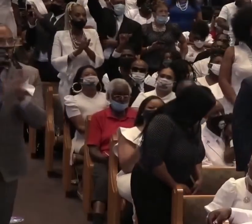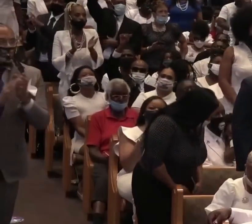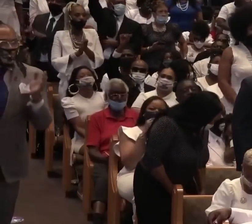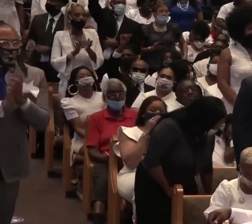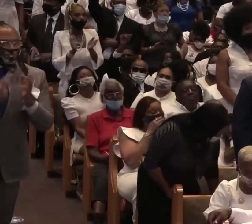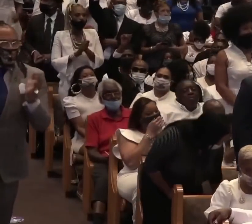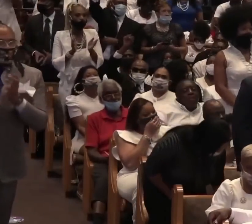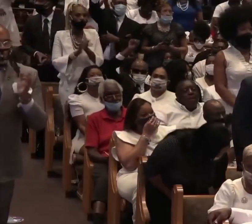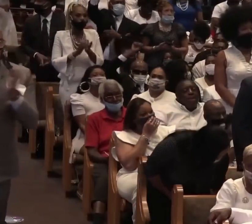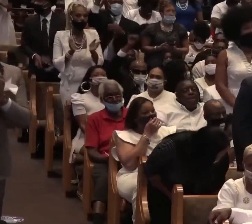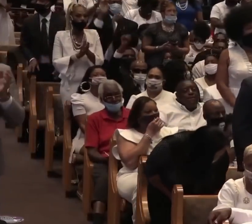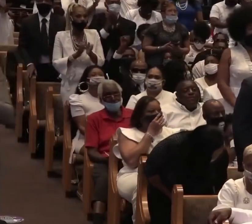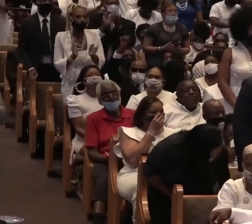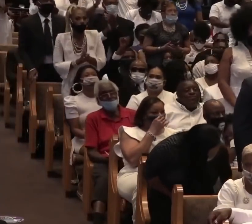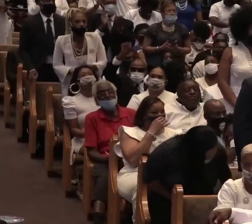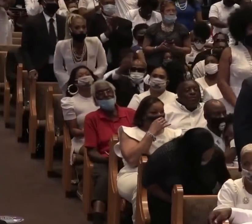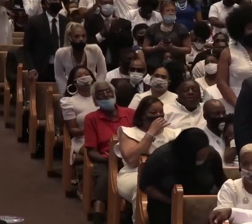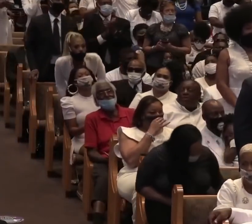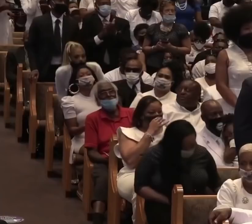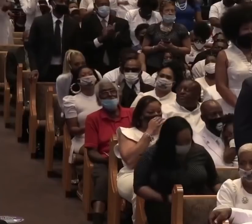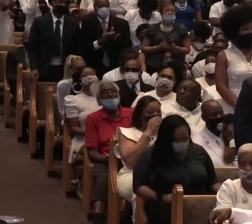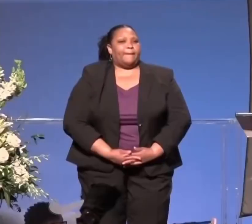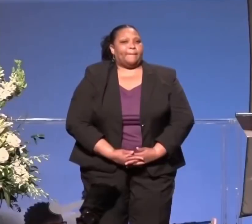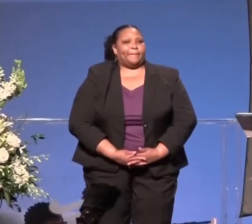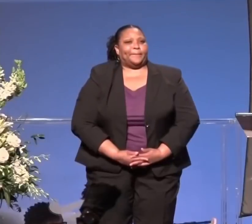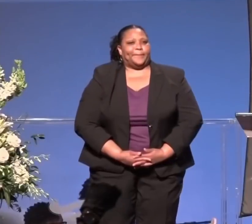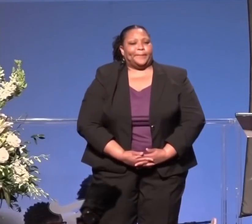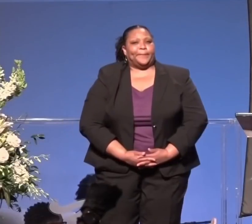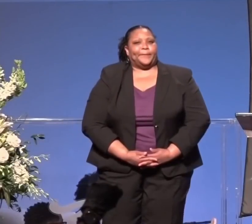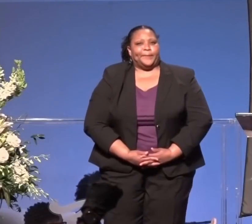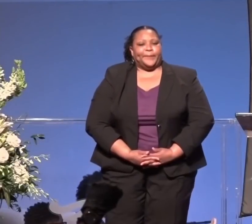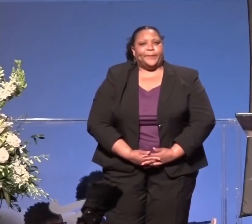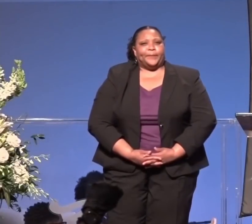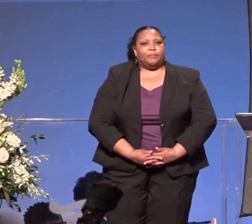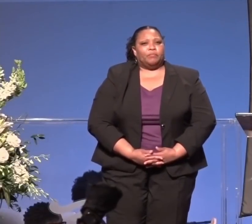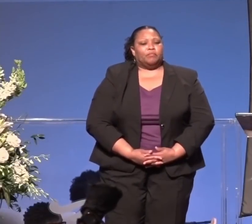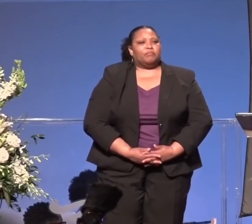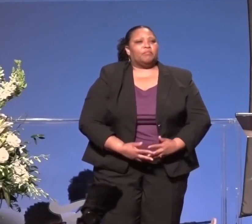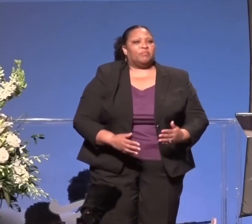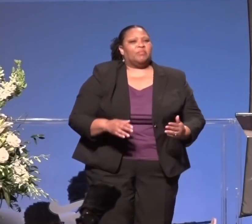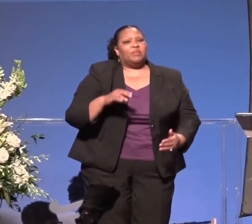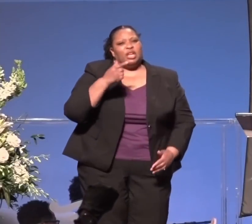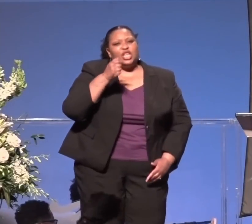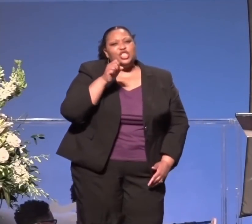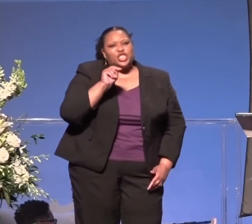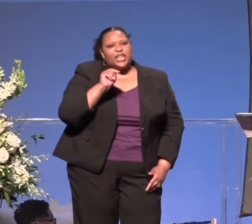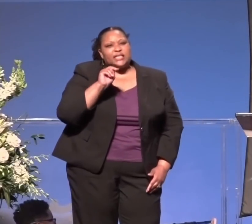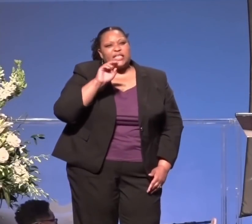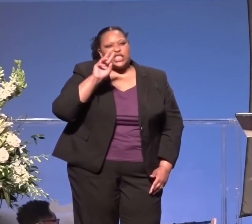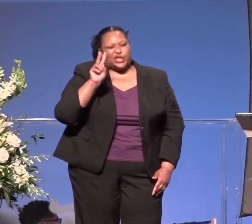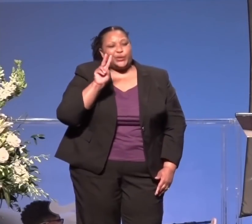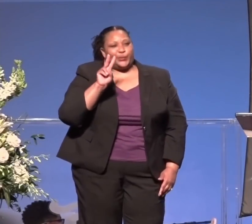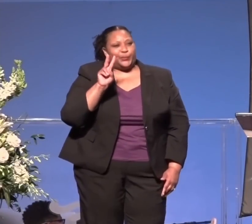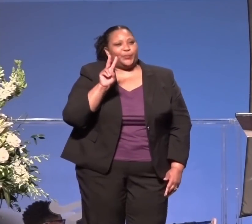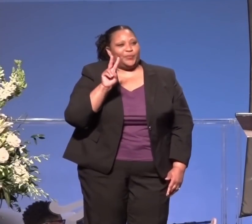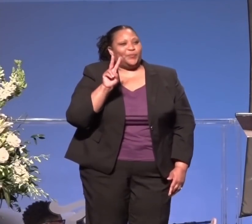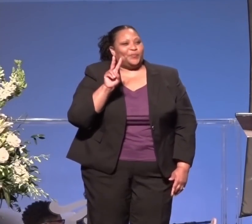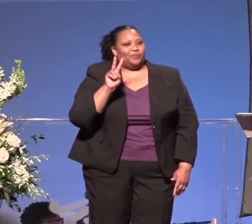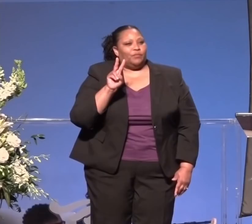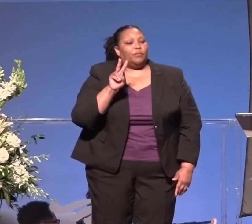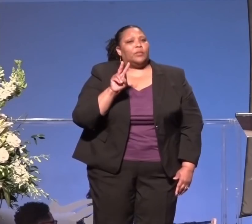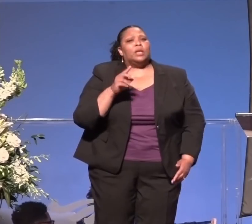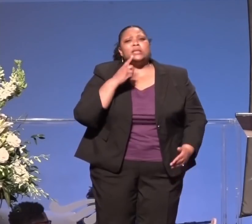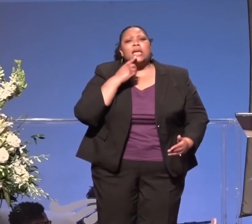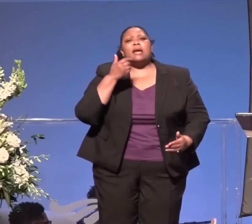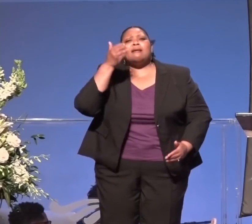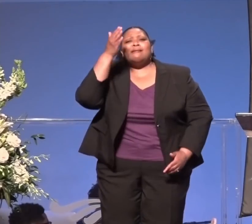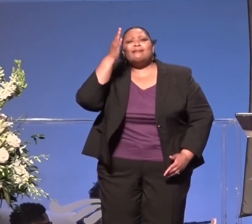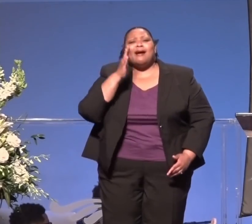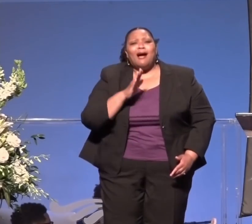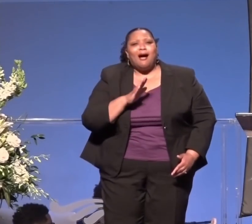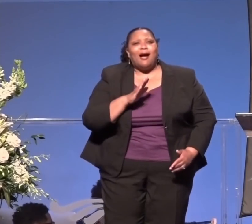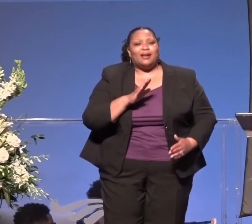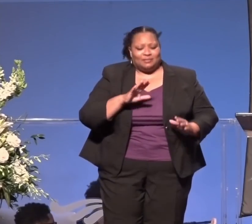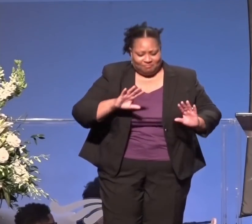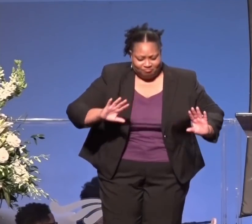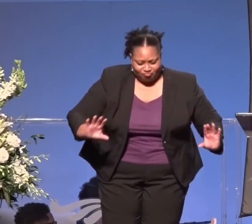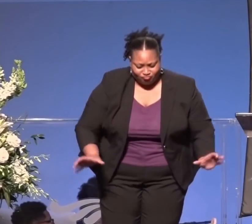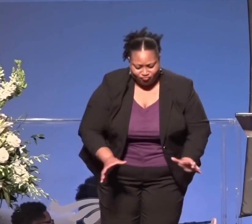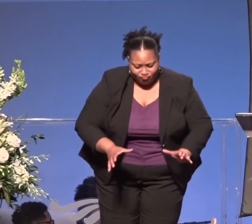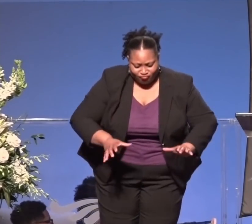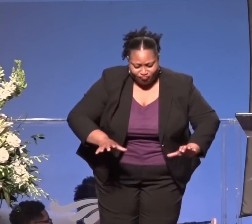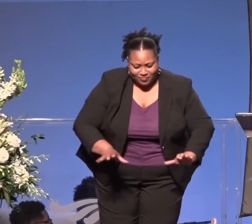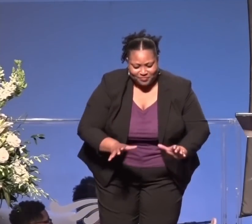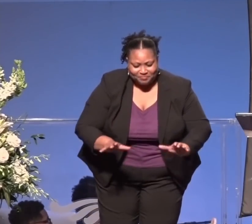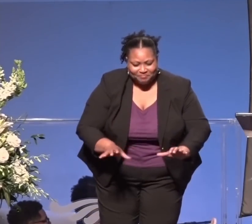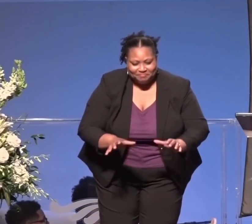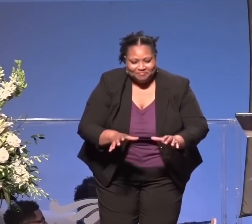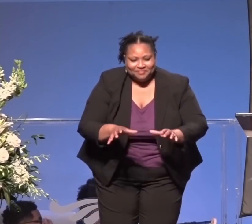HAVE NO RIGHT TO PUT YOUR KNEE ON THAT NECK.